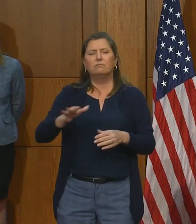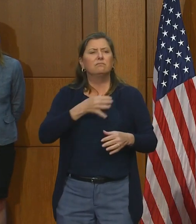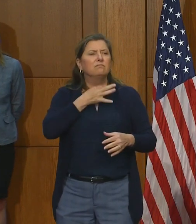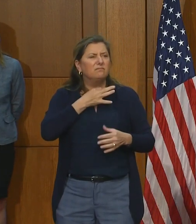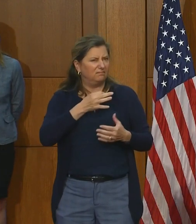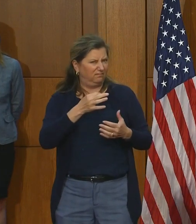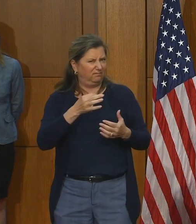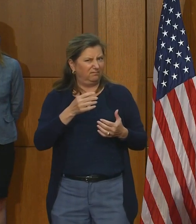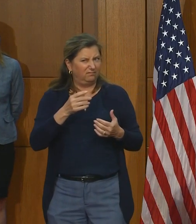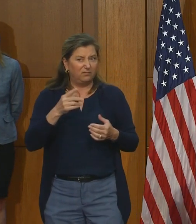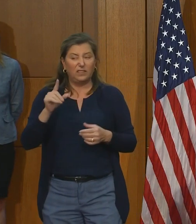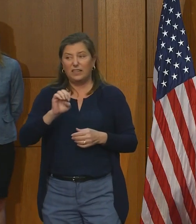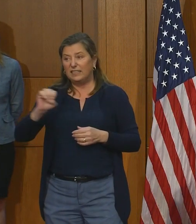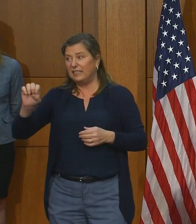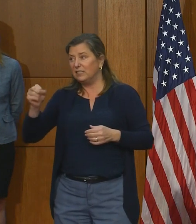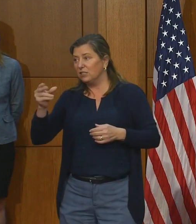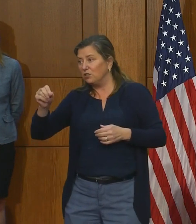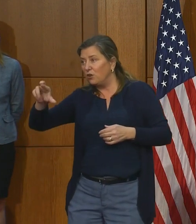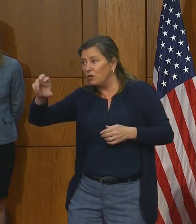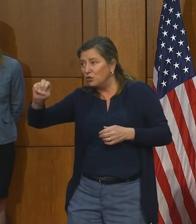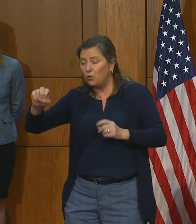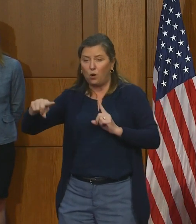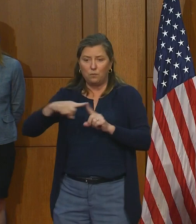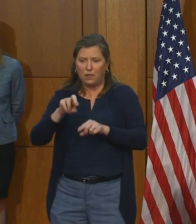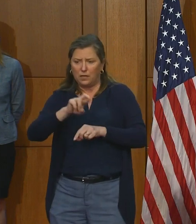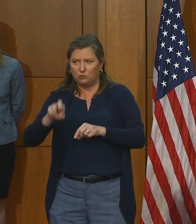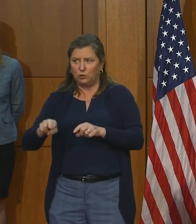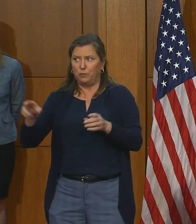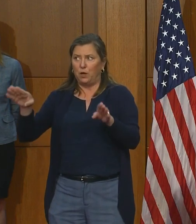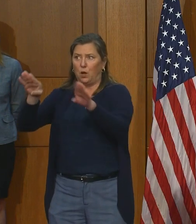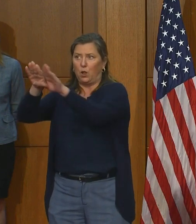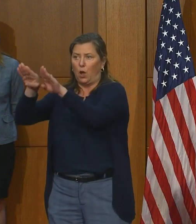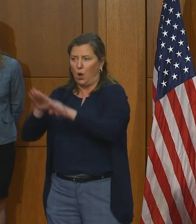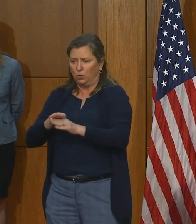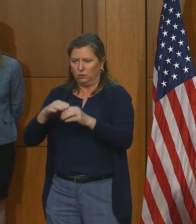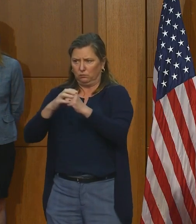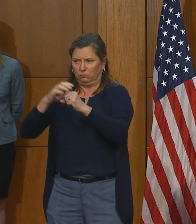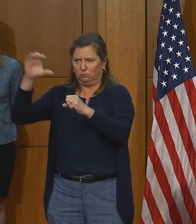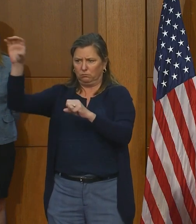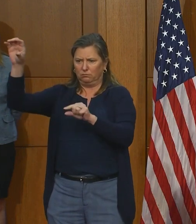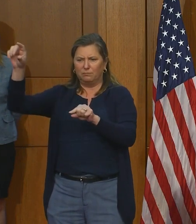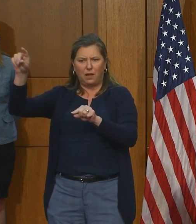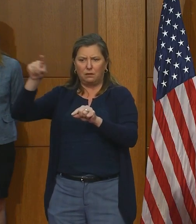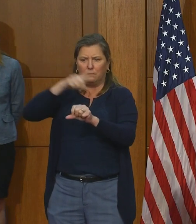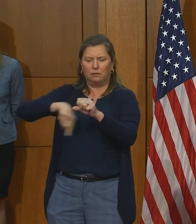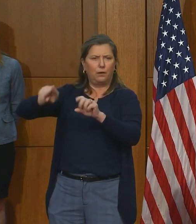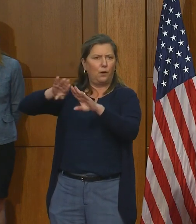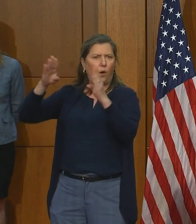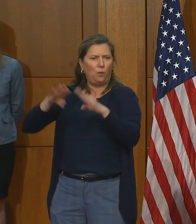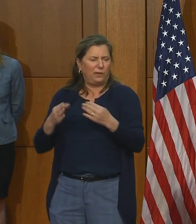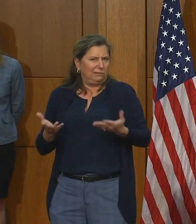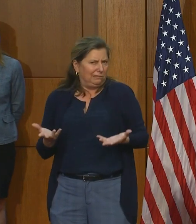SO FROM A PUBLIC HEALTH PERSPECTIVE HOW EFFECTIVE REALLY IS IT TO HAVE ONE COUNTY ON THE EASTERN SHORE AS WELL AS